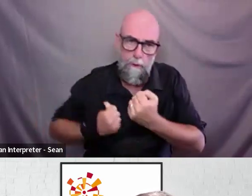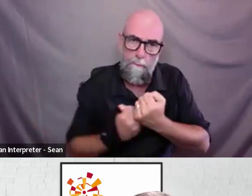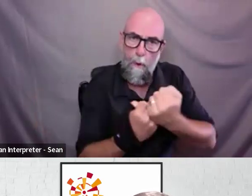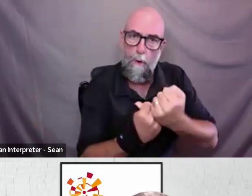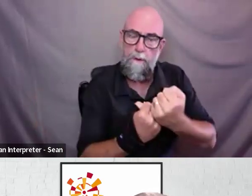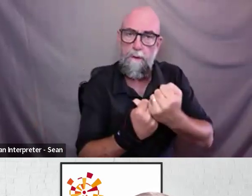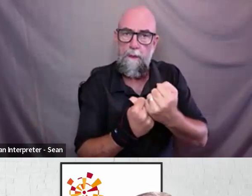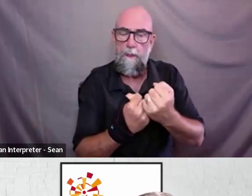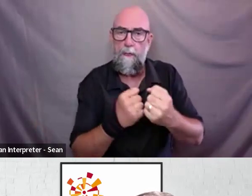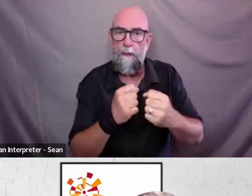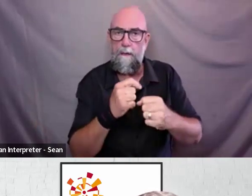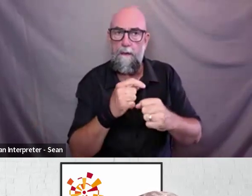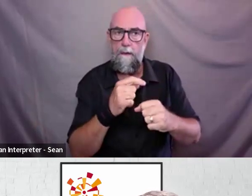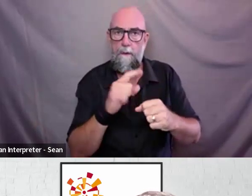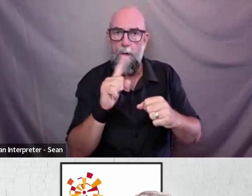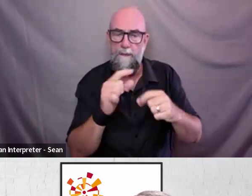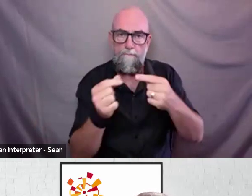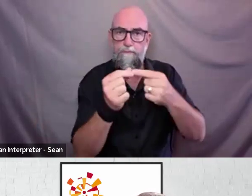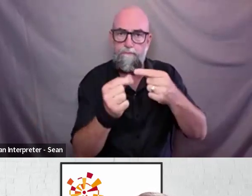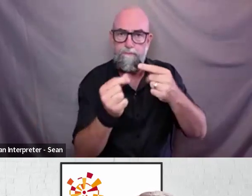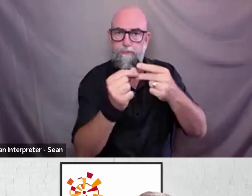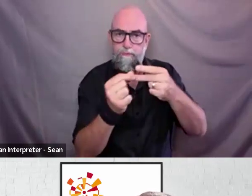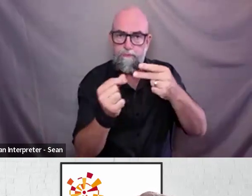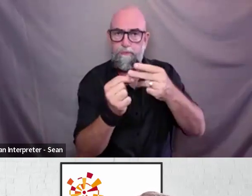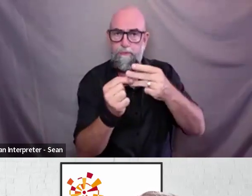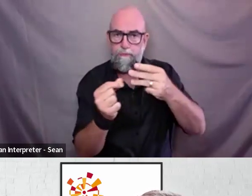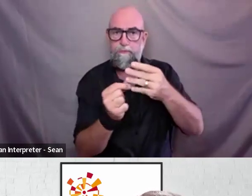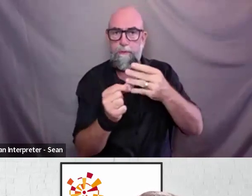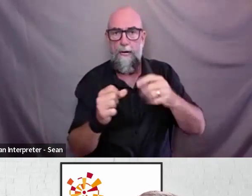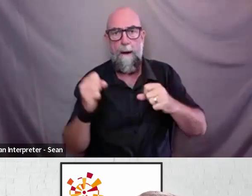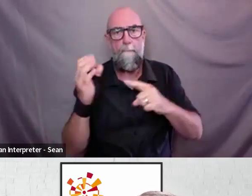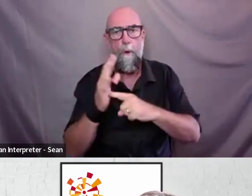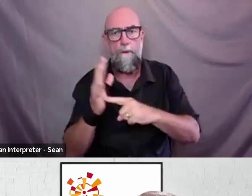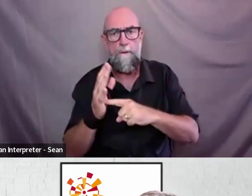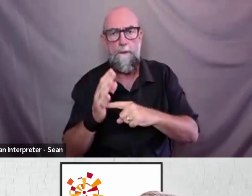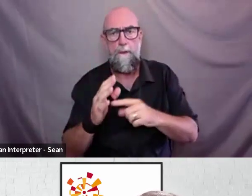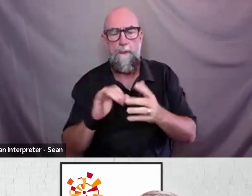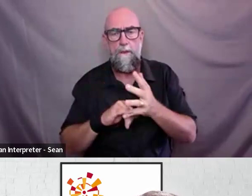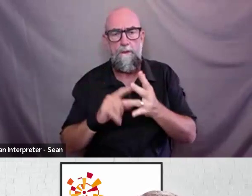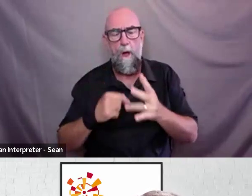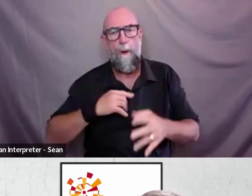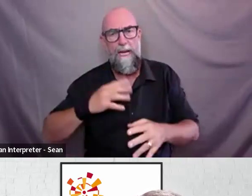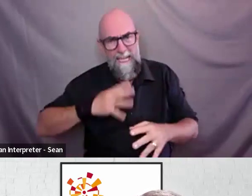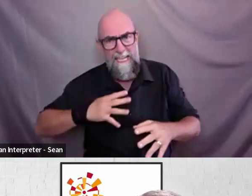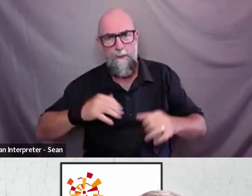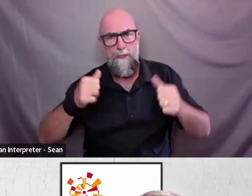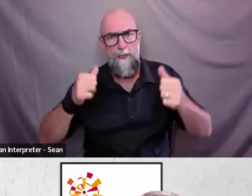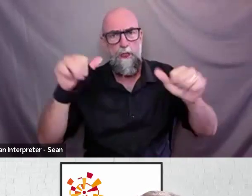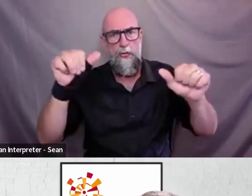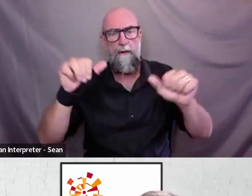what we want it to achieve. >> So everyone, please put that on your agenda for